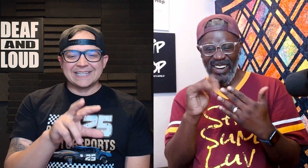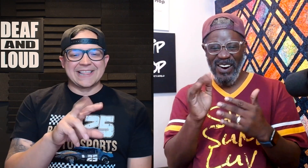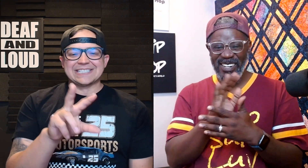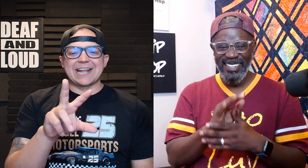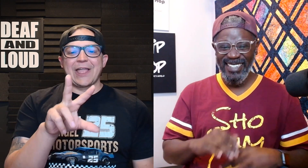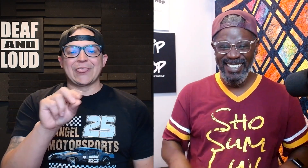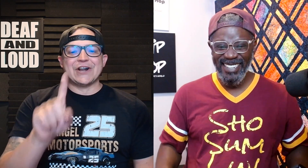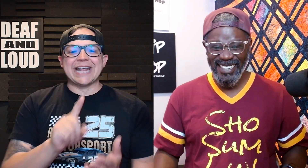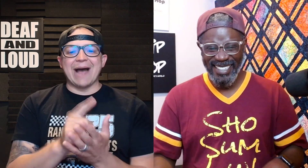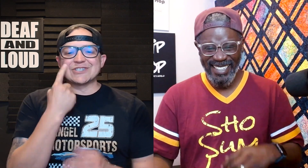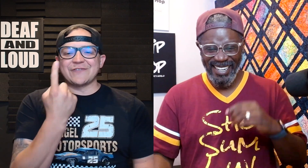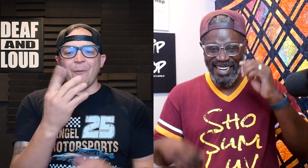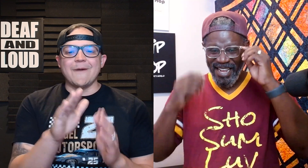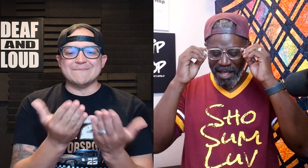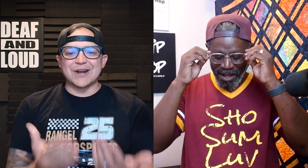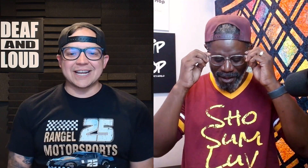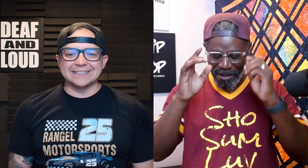It's like 30 hours for one book. They're thick!